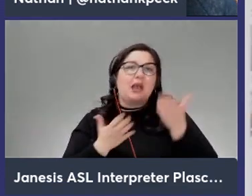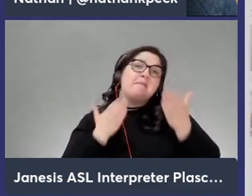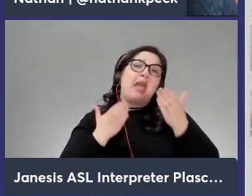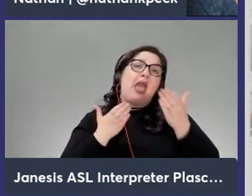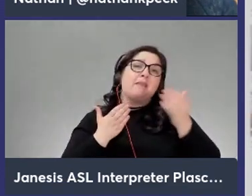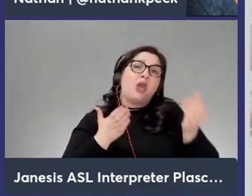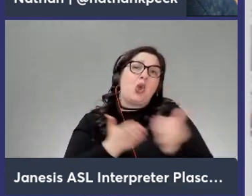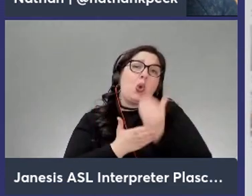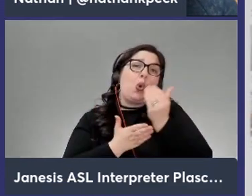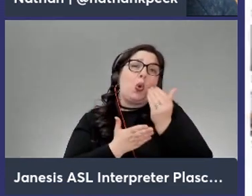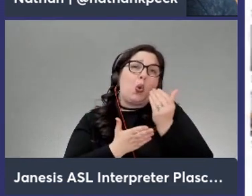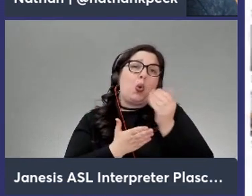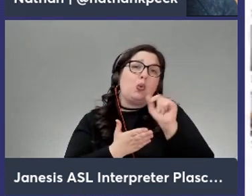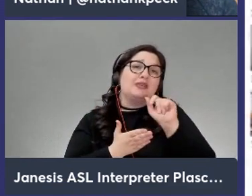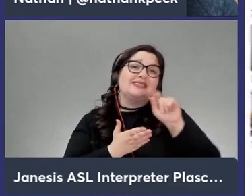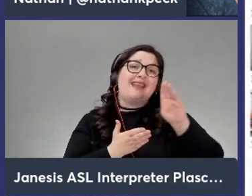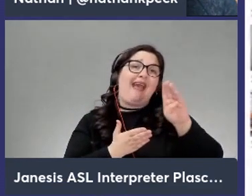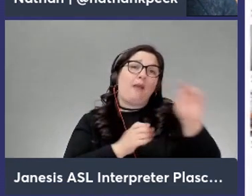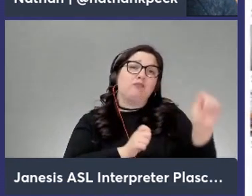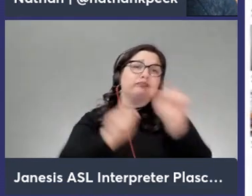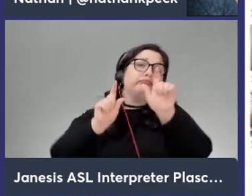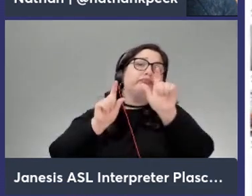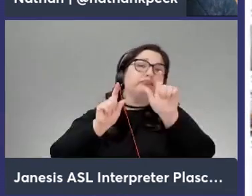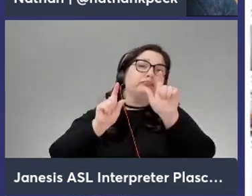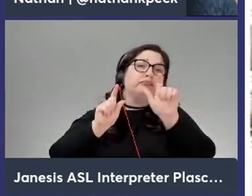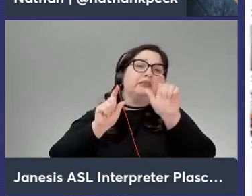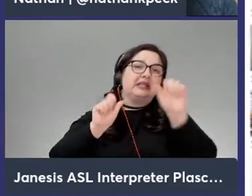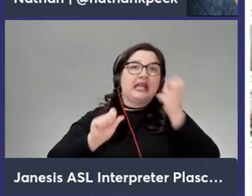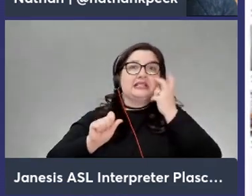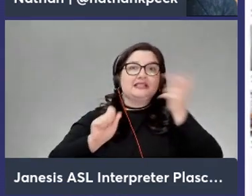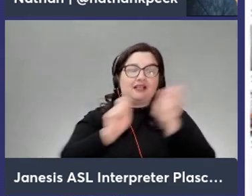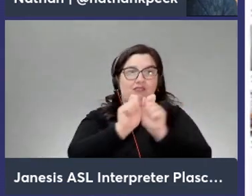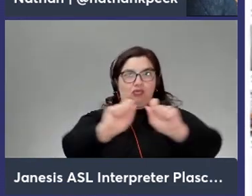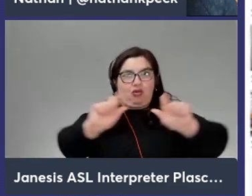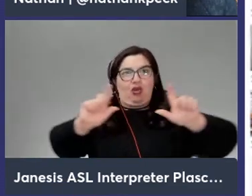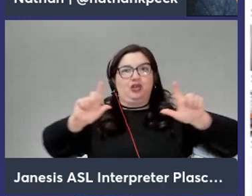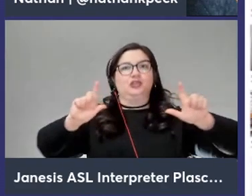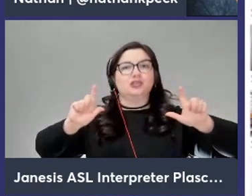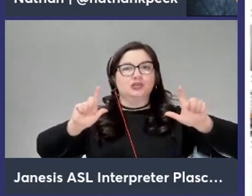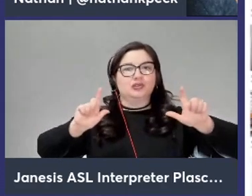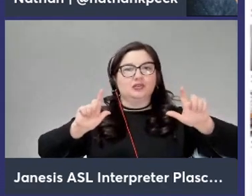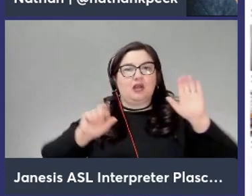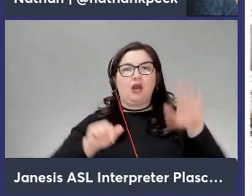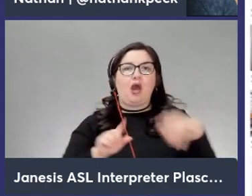Should be able zoom in all the way. We'll see it larger. The words are just very small